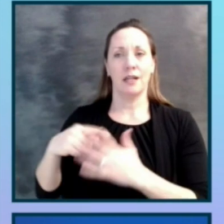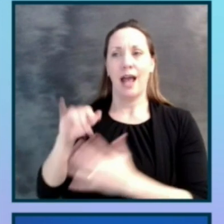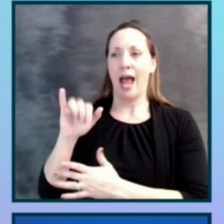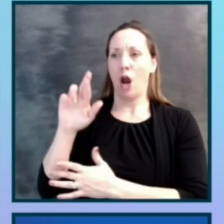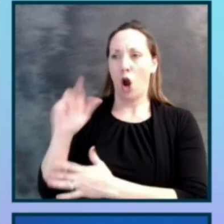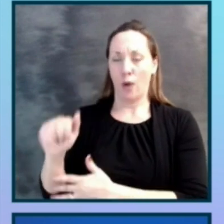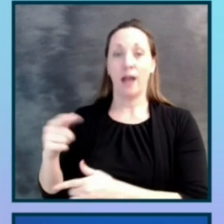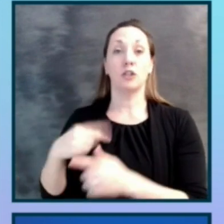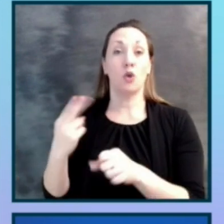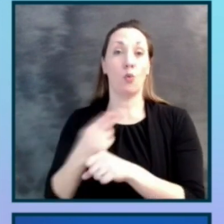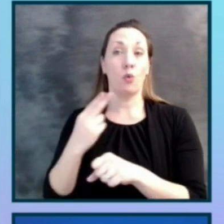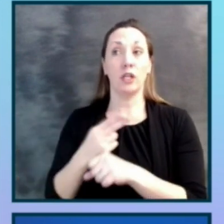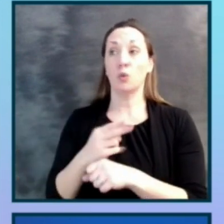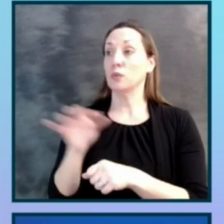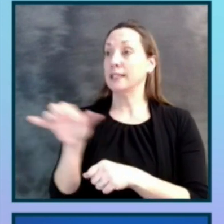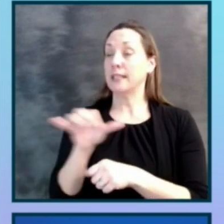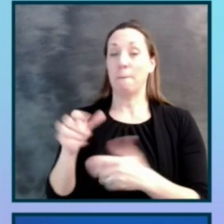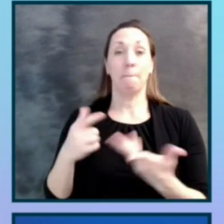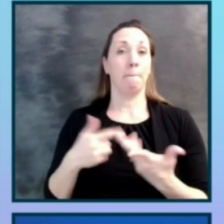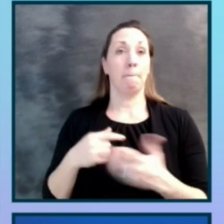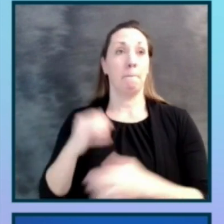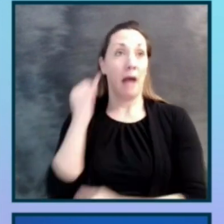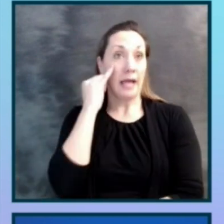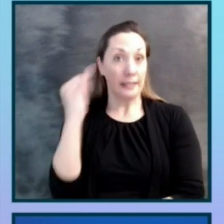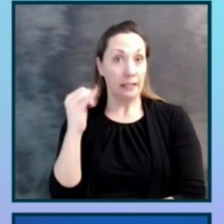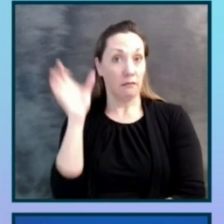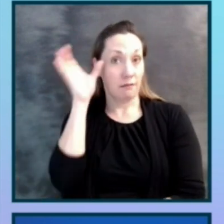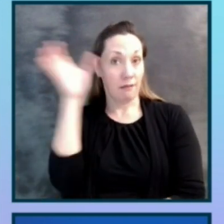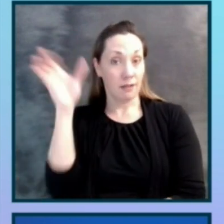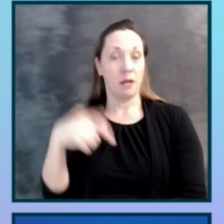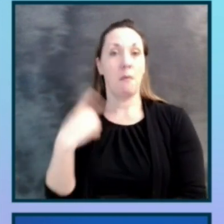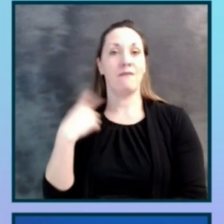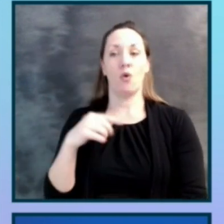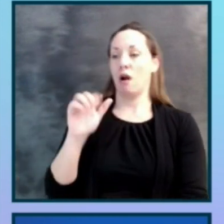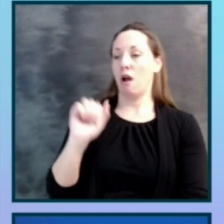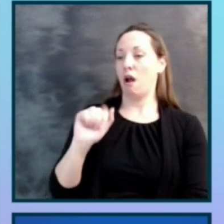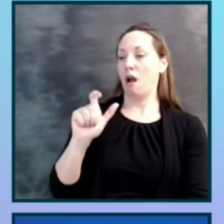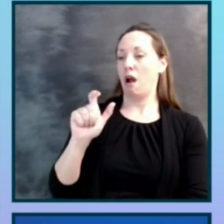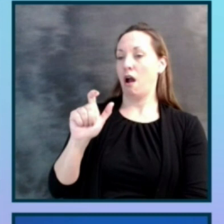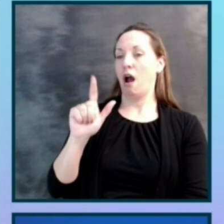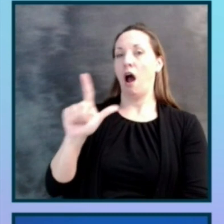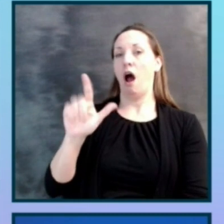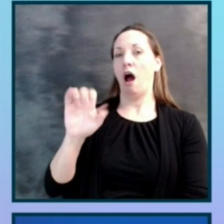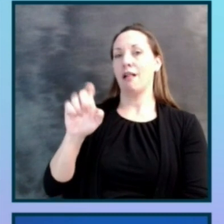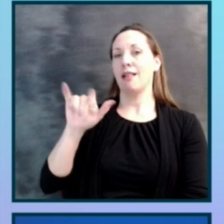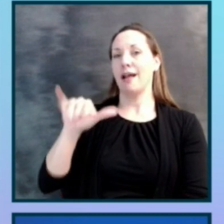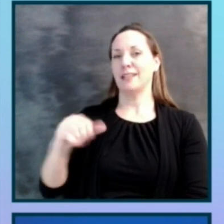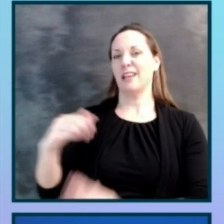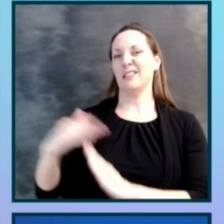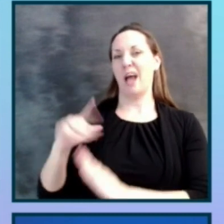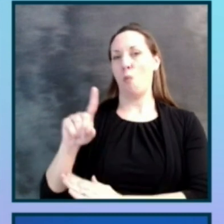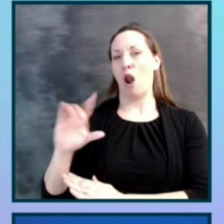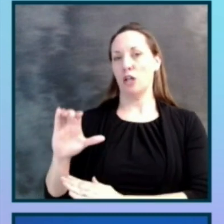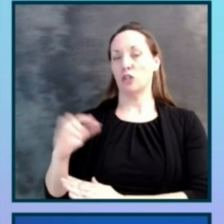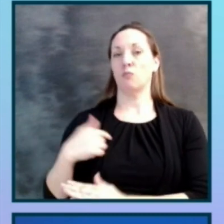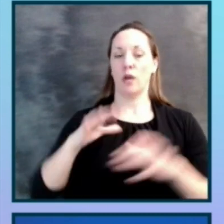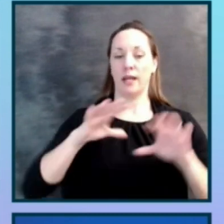the same idea as we did for the Alexa Top 100, where we categorized it by accessible,